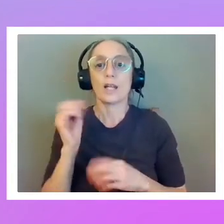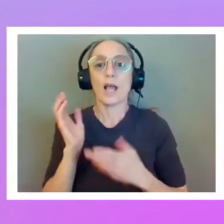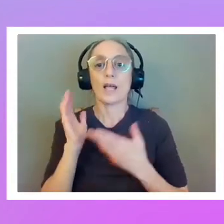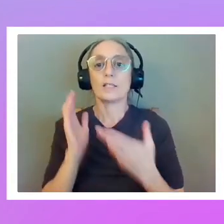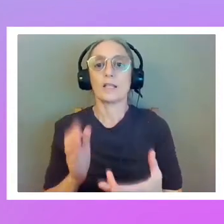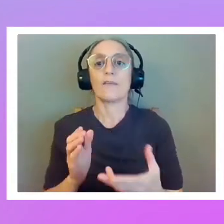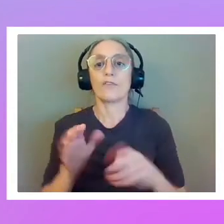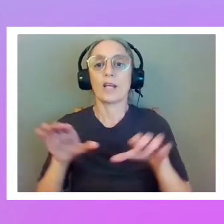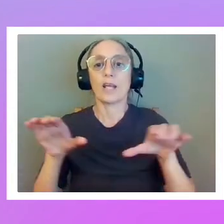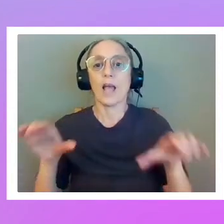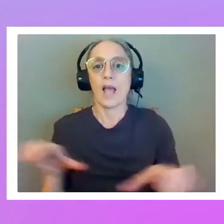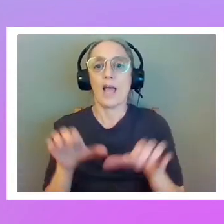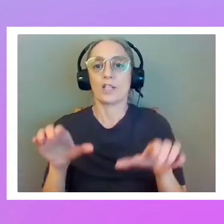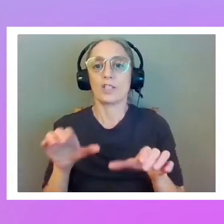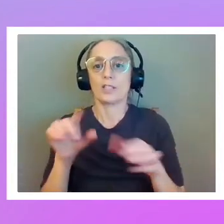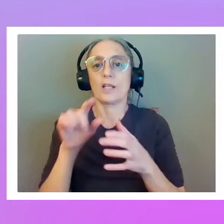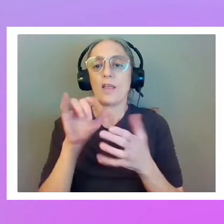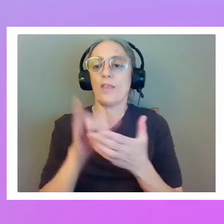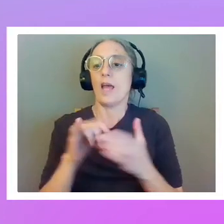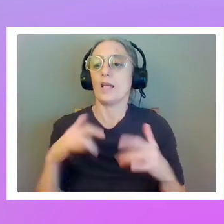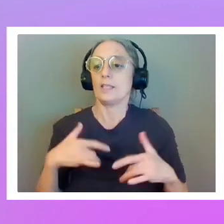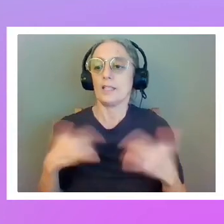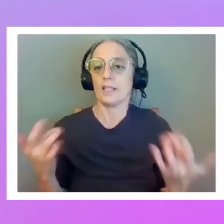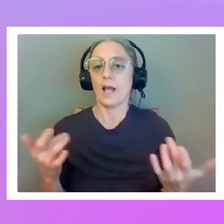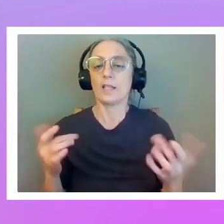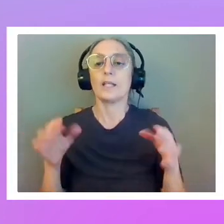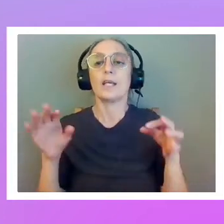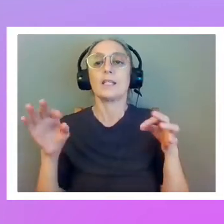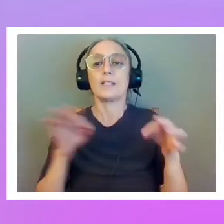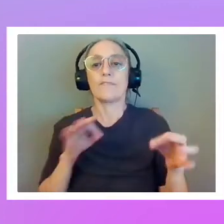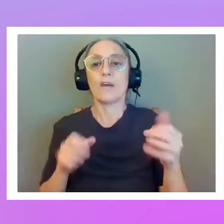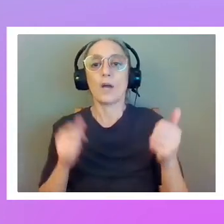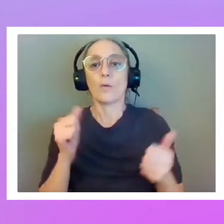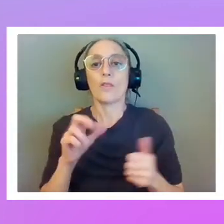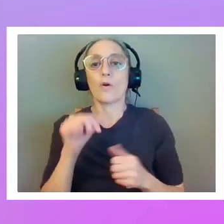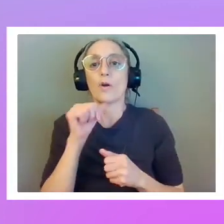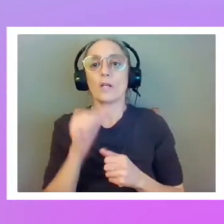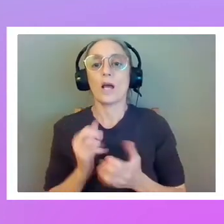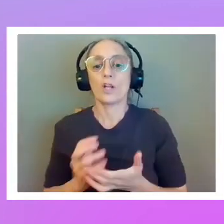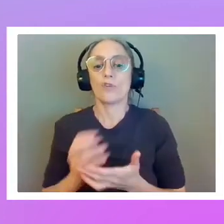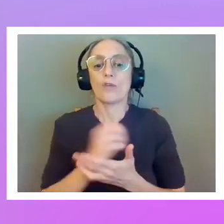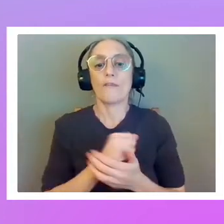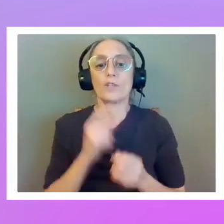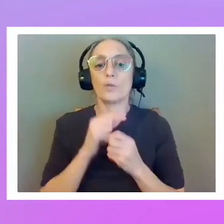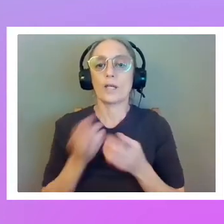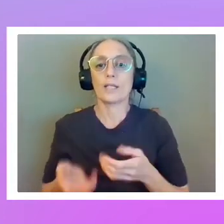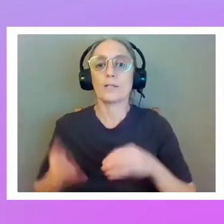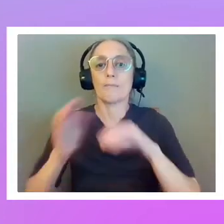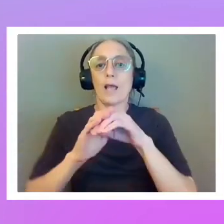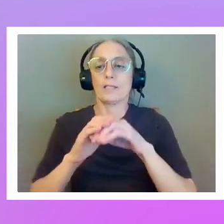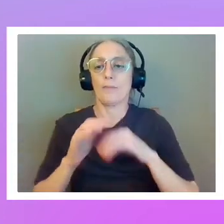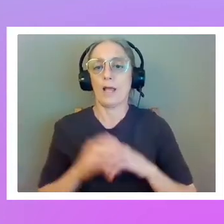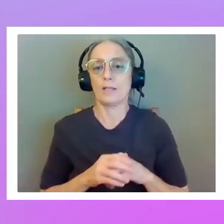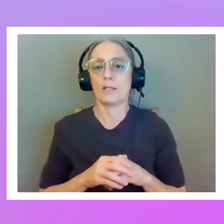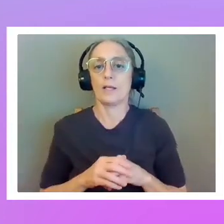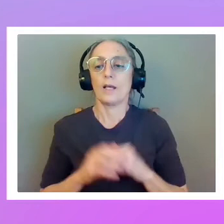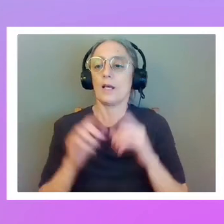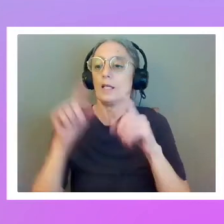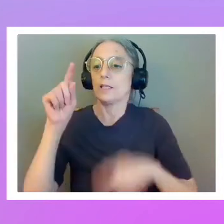that the light define whether or not revenue is maximized diverse demand has changed.